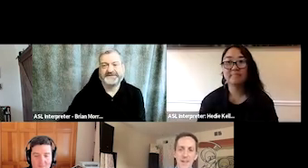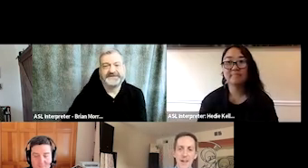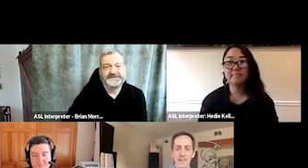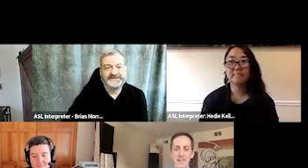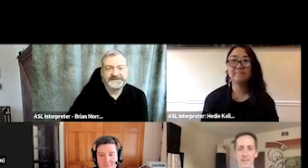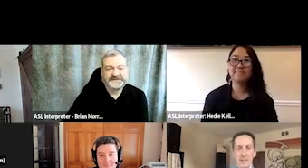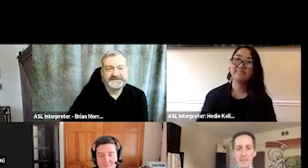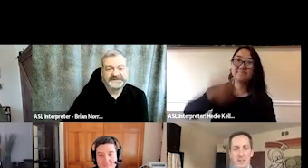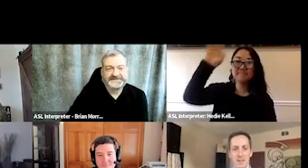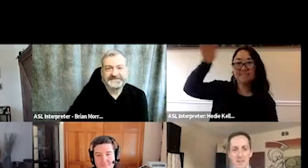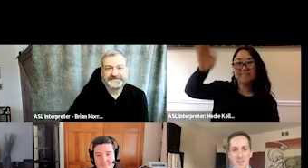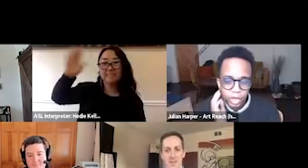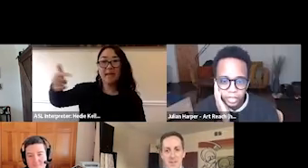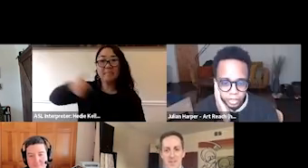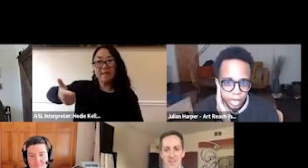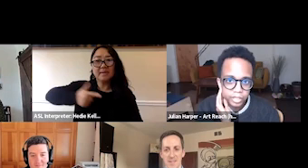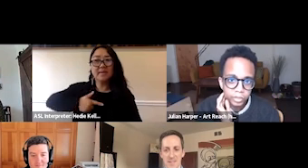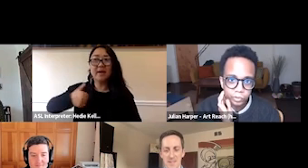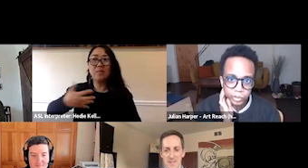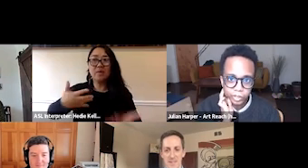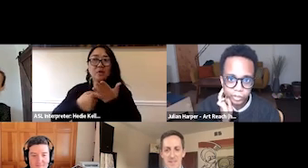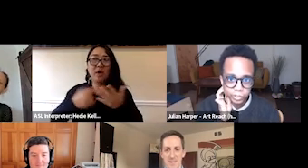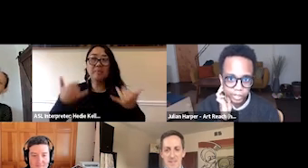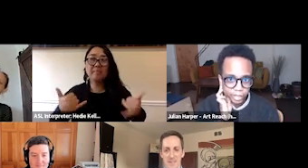Yeah, I think that was a really great question